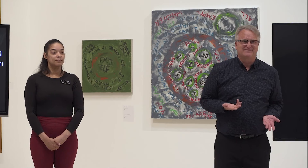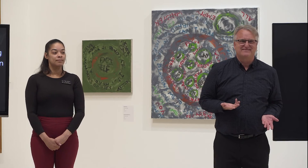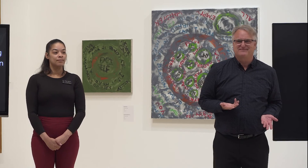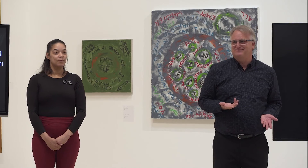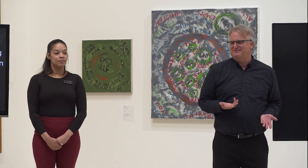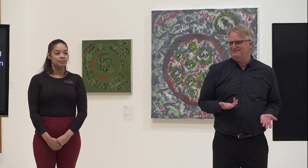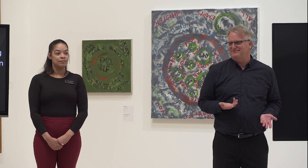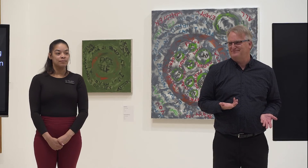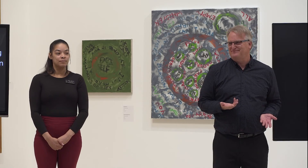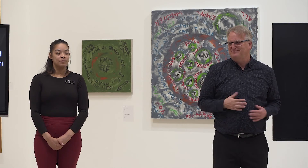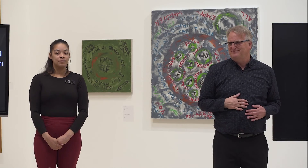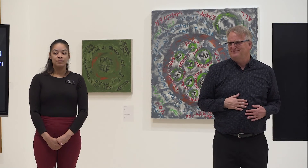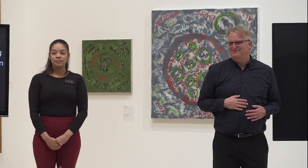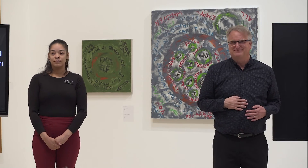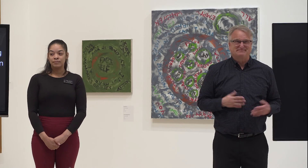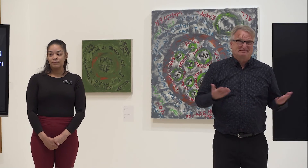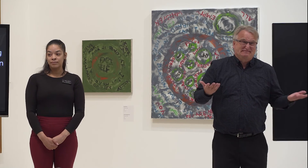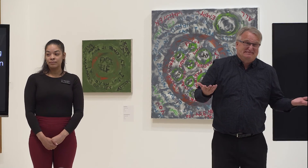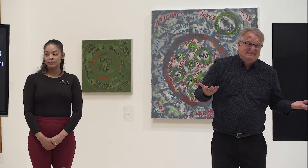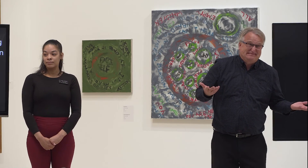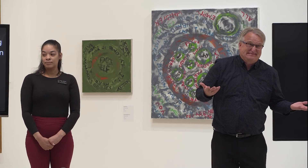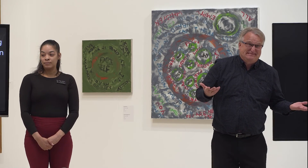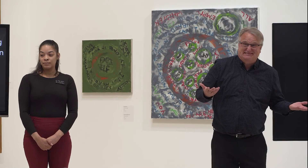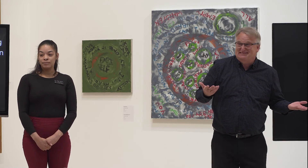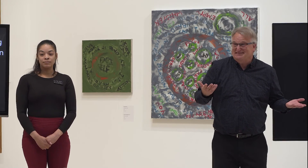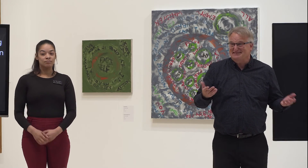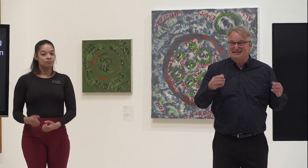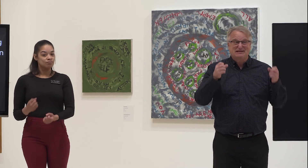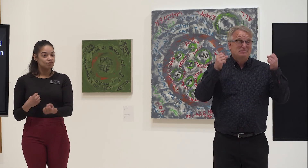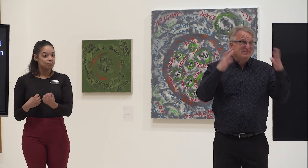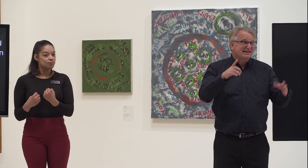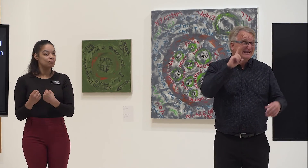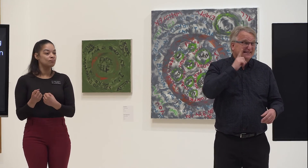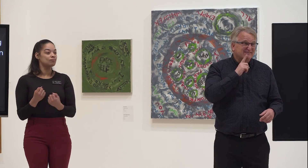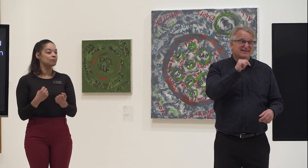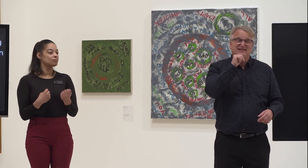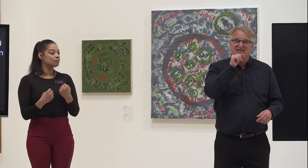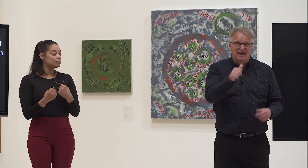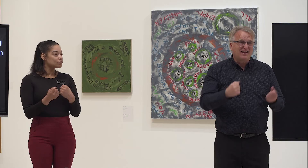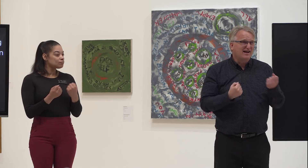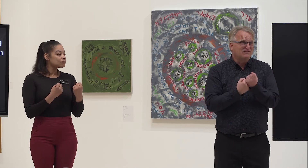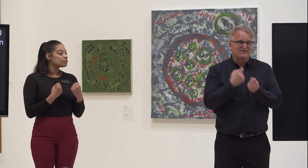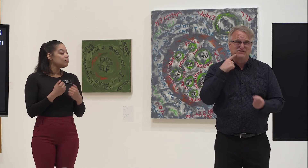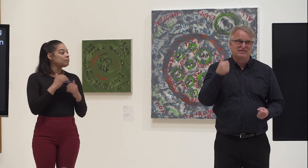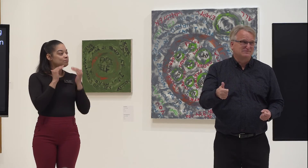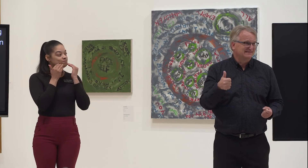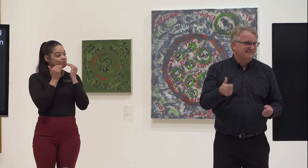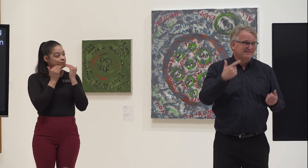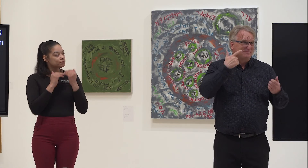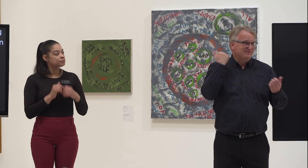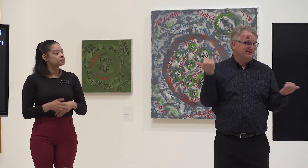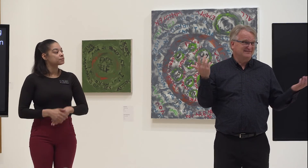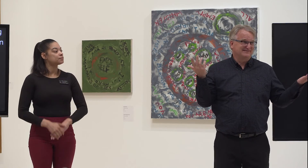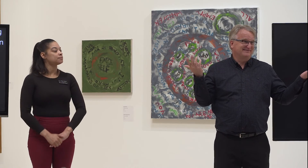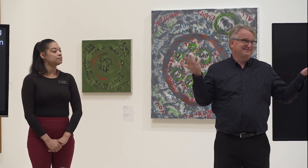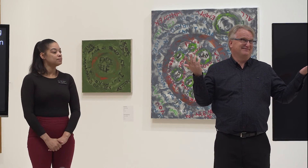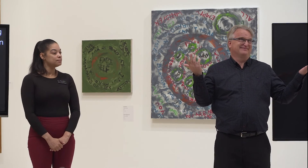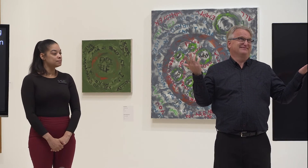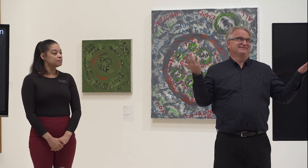Be comfortable with disagreeing with what you might be learning in your program, right? Deaf--Deaf people are not always